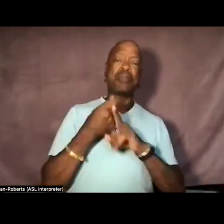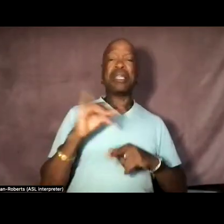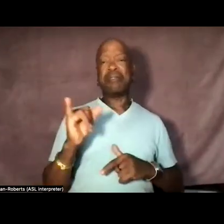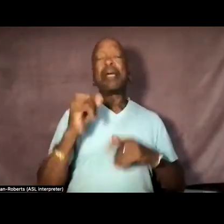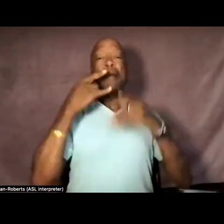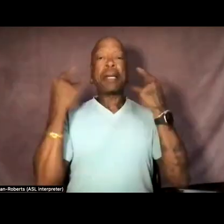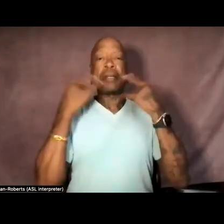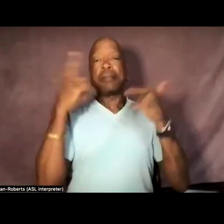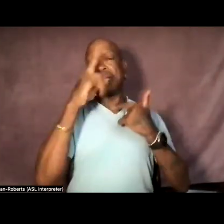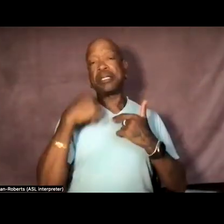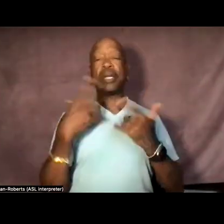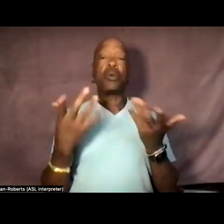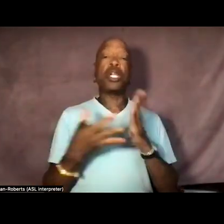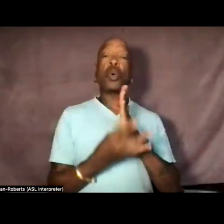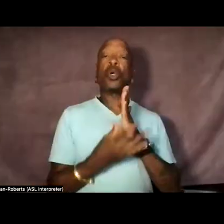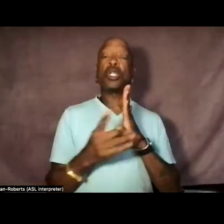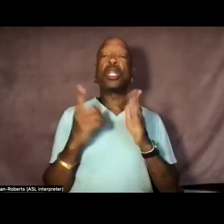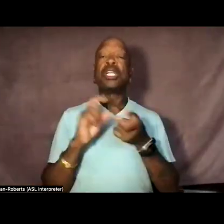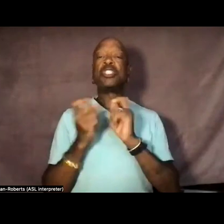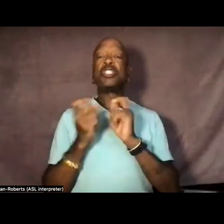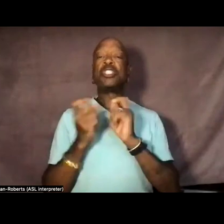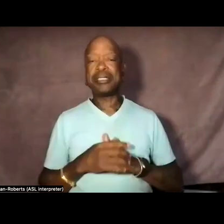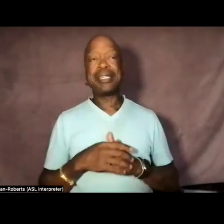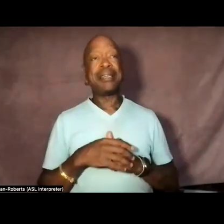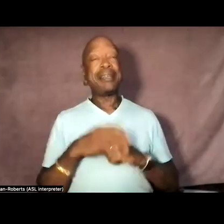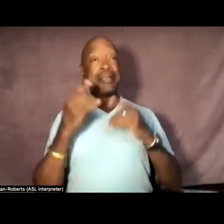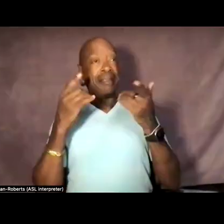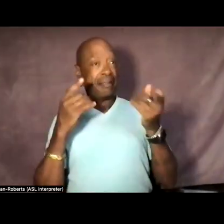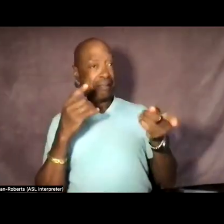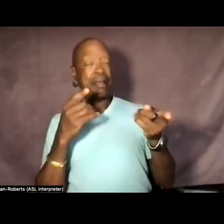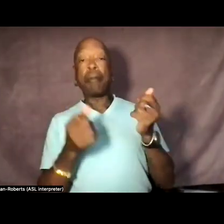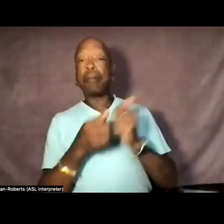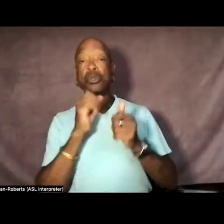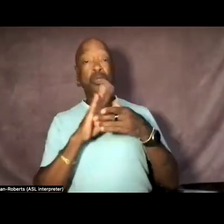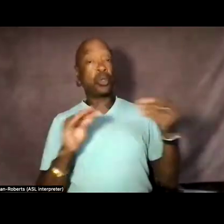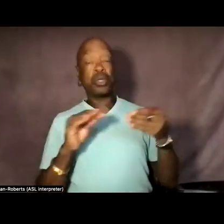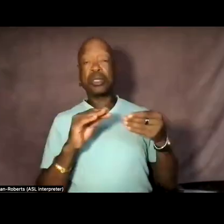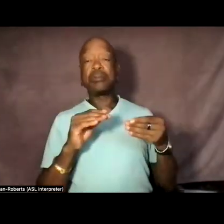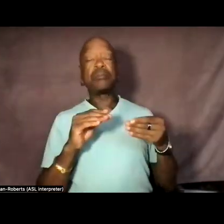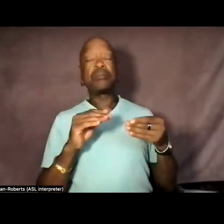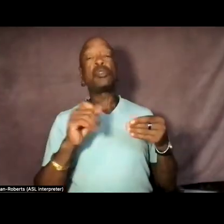specifically cited the bill unfortunately most stories won't make the papers and we must collect